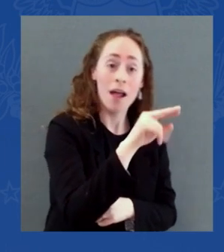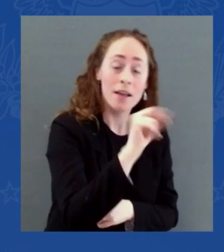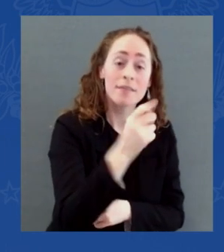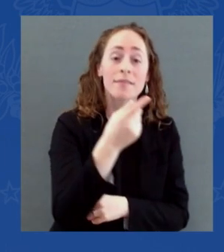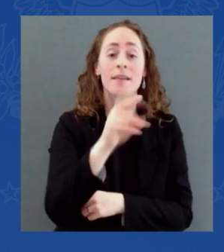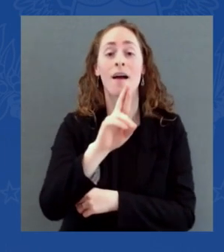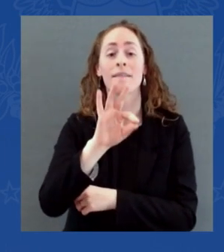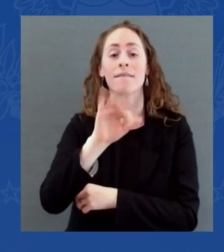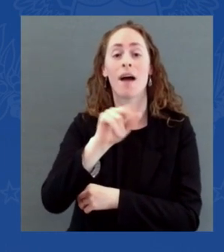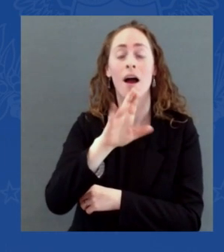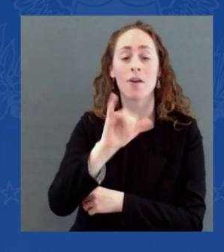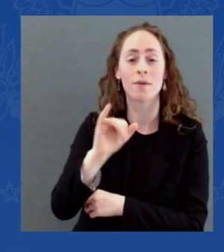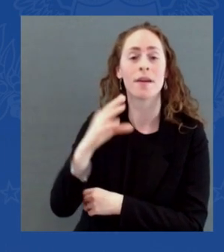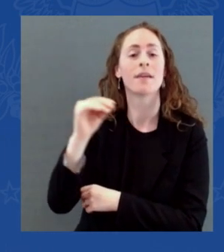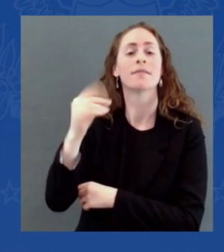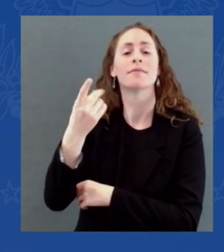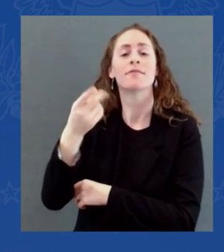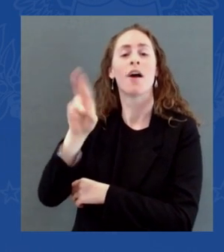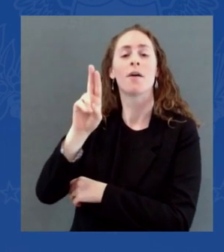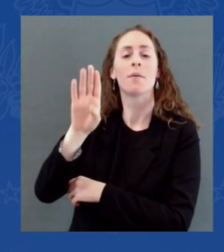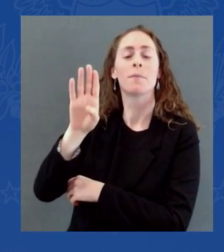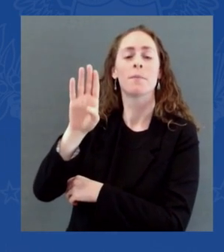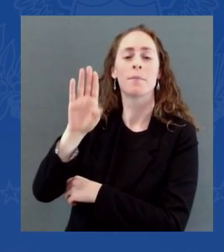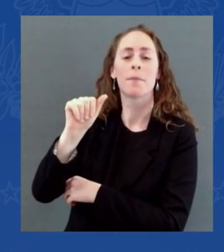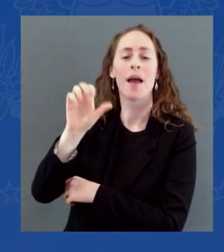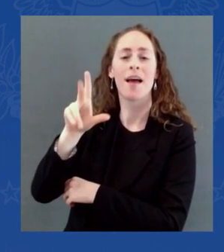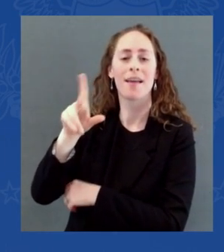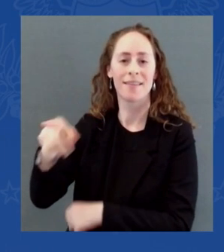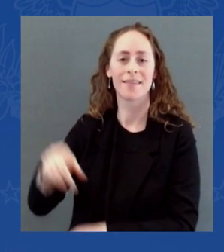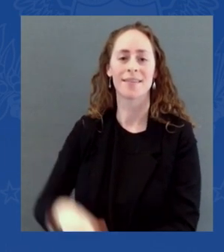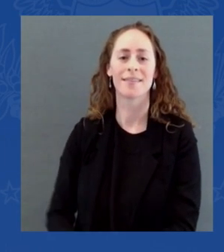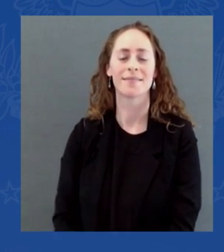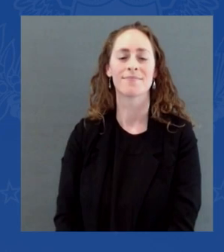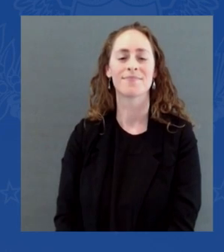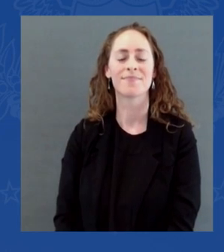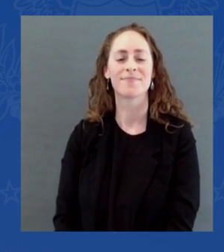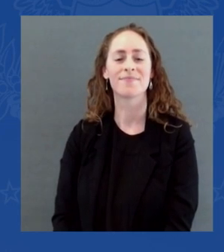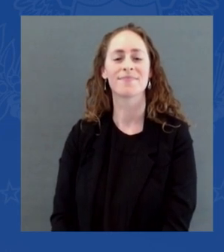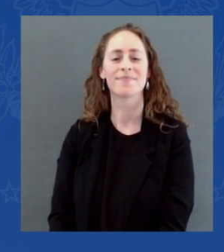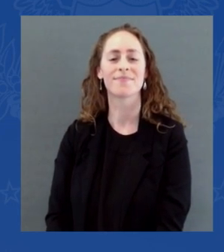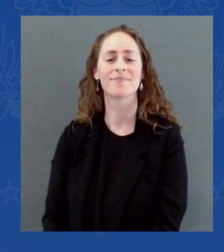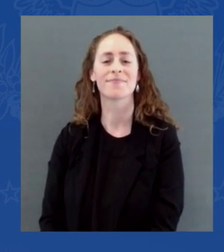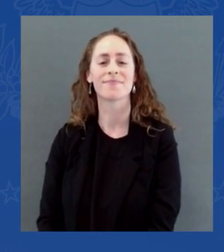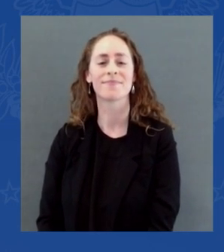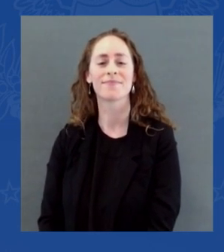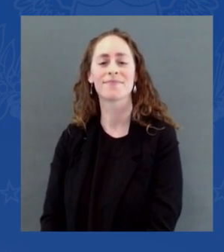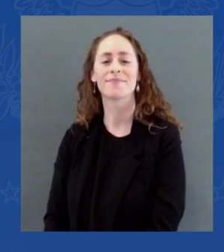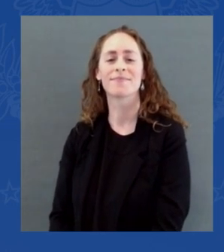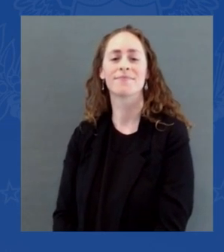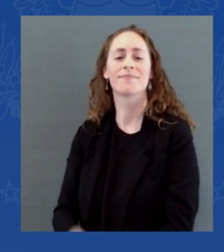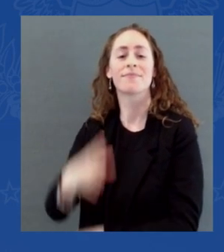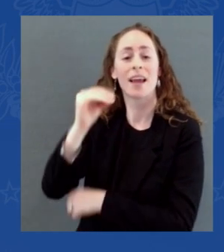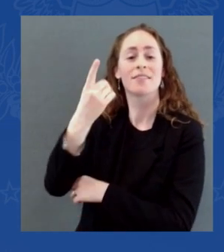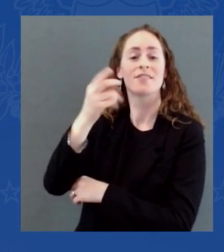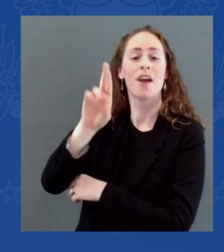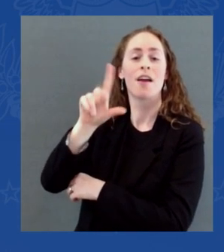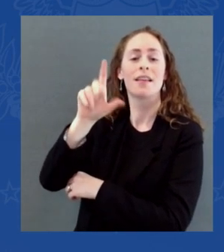My only regret was it was a short meeting so I was because I was -- come and speak. I think we would all benefit more if had made my speech short